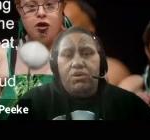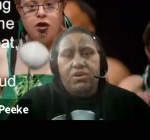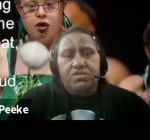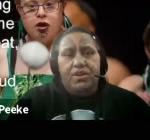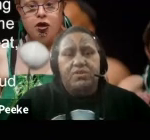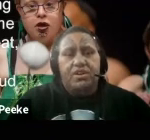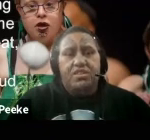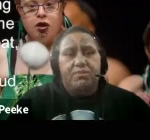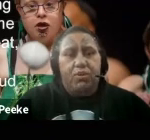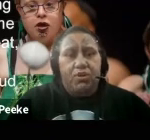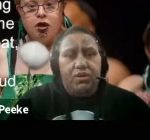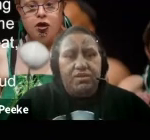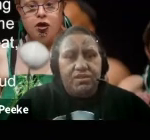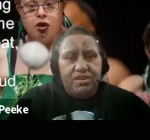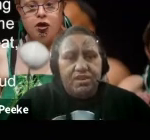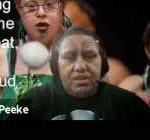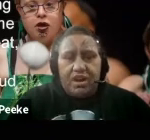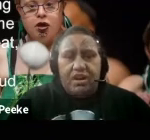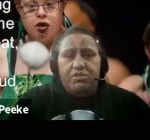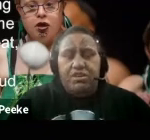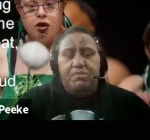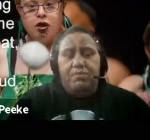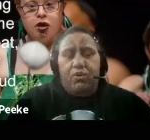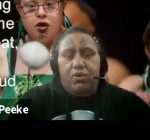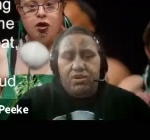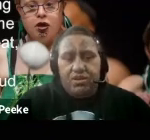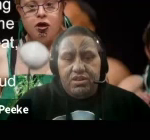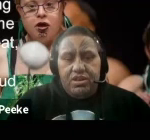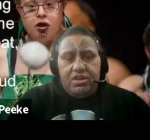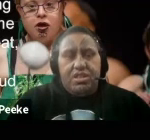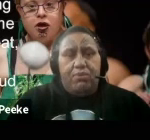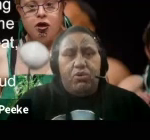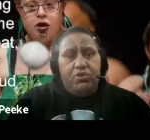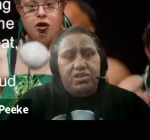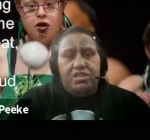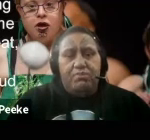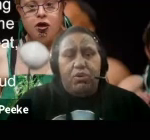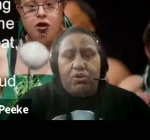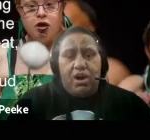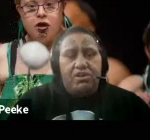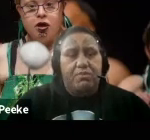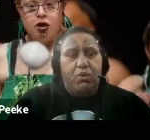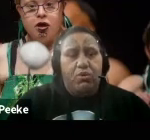Tiwha tiwha i te pō, kakarau i te pō. Ko te pō nui, ko te pō roa, ko te pō